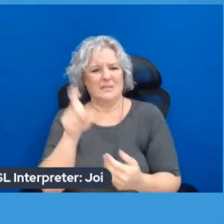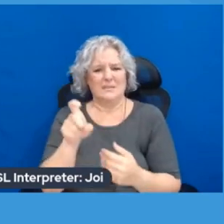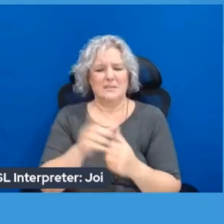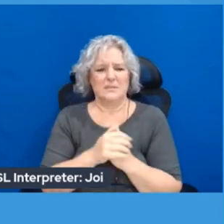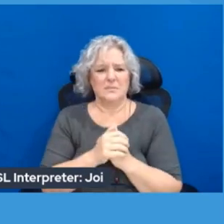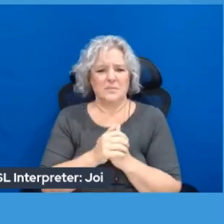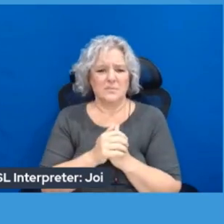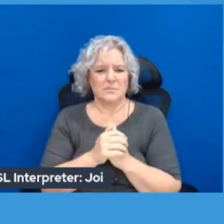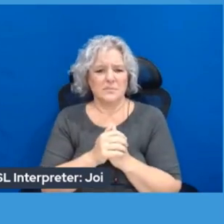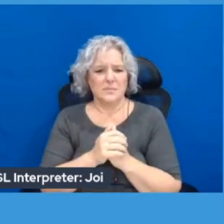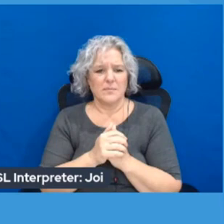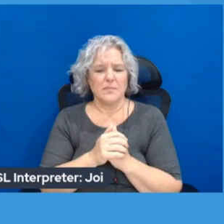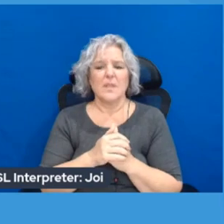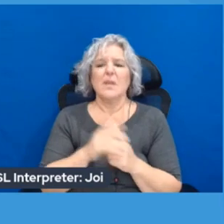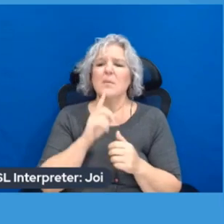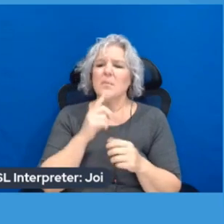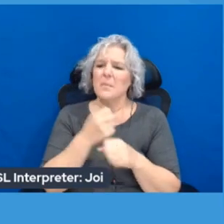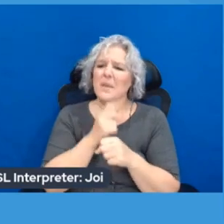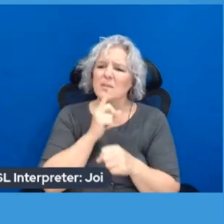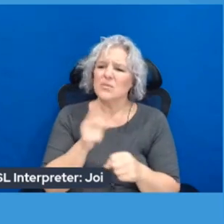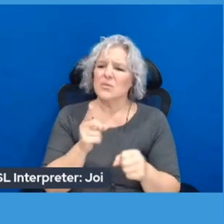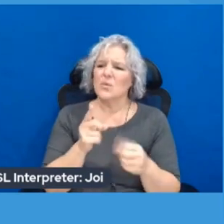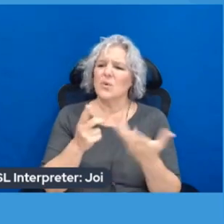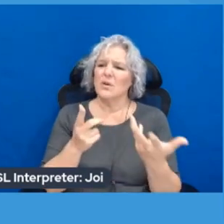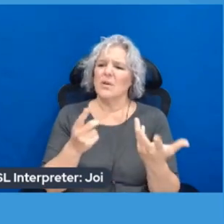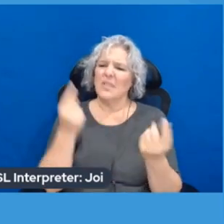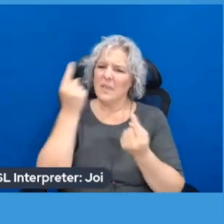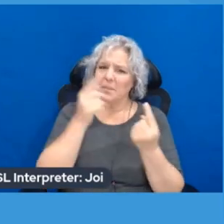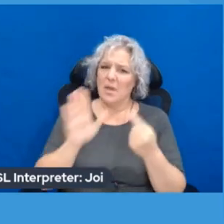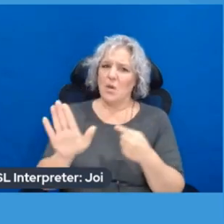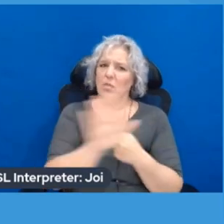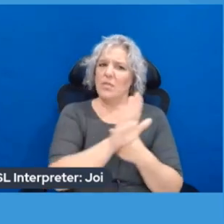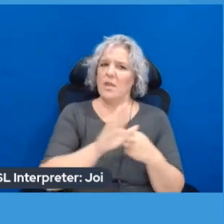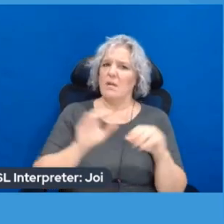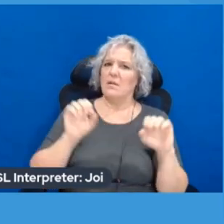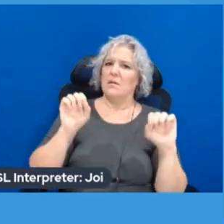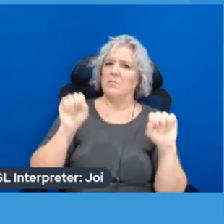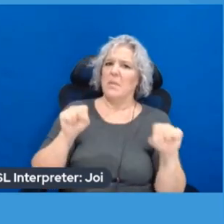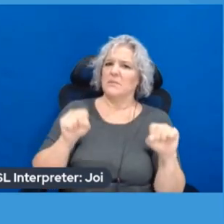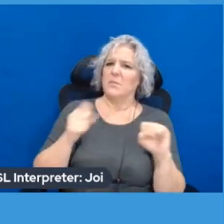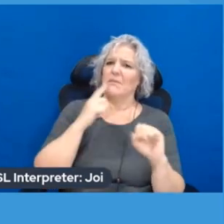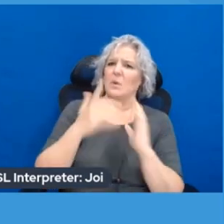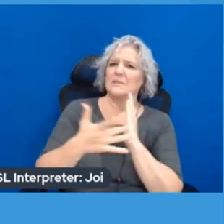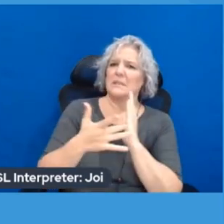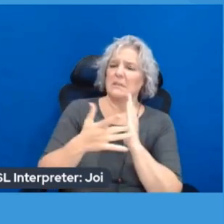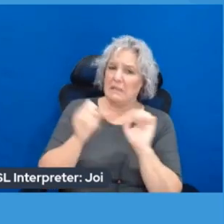Be sure to explore the family's technology capabilities and explore resources and supports